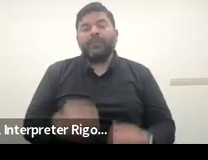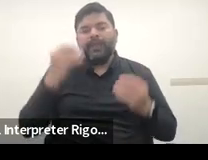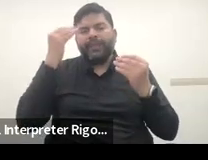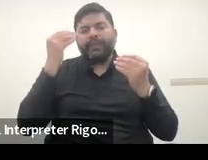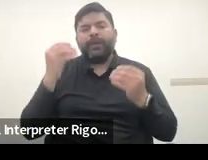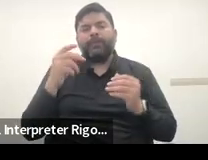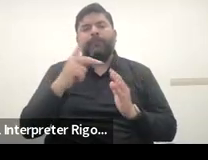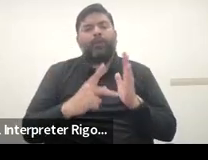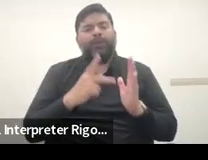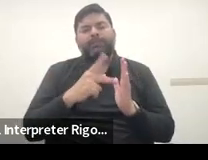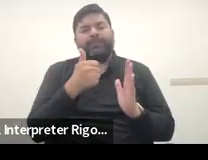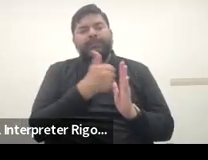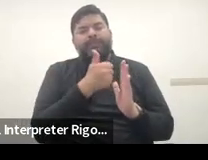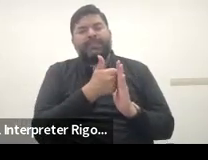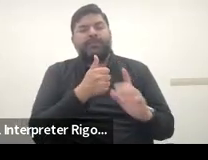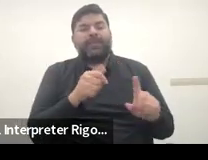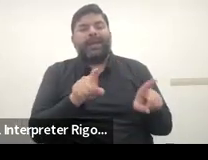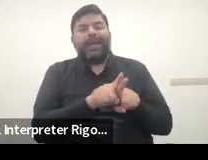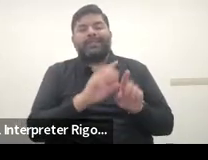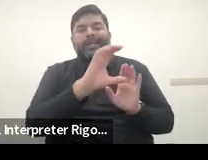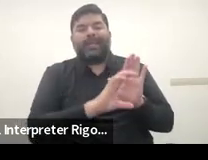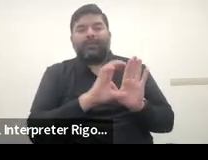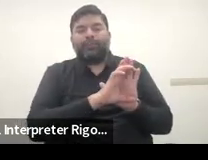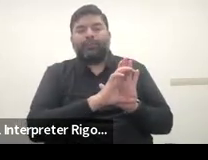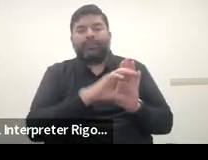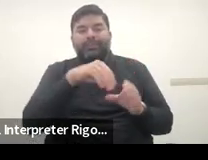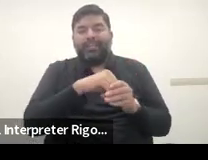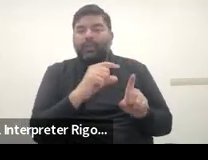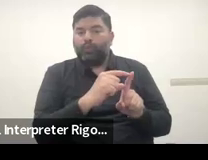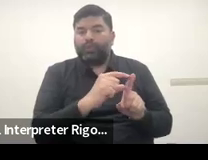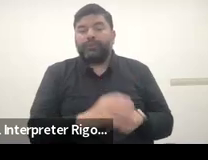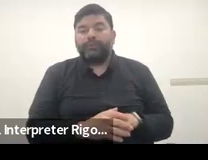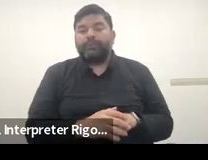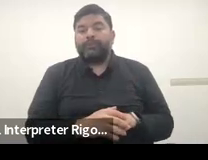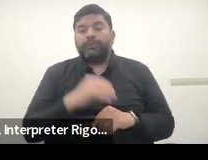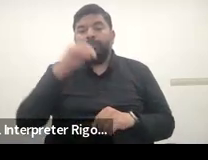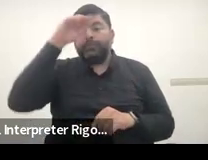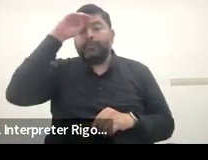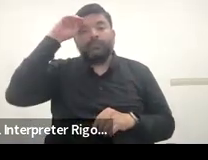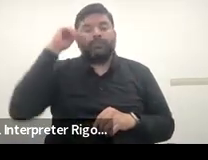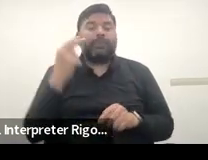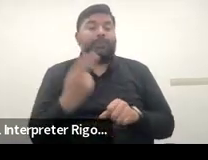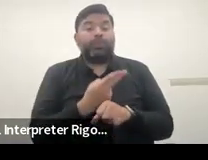characters in a word. It seems like using them as an auxiliary loss is not